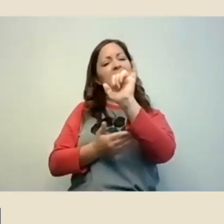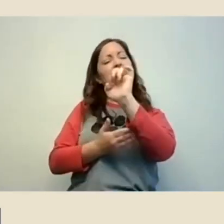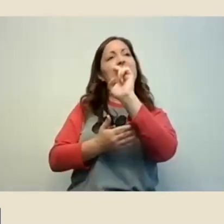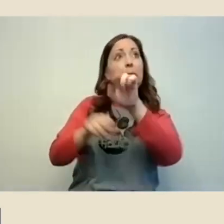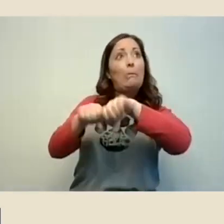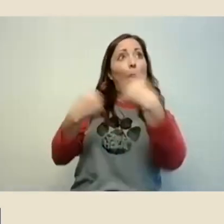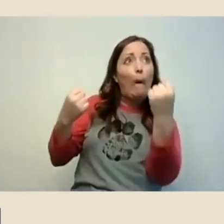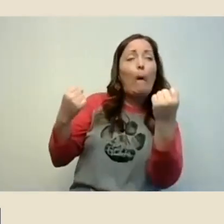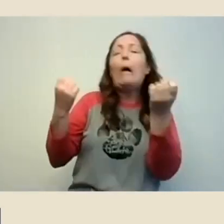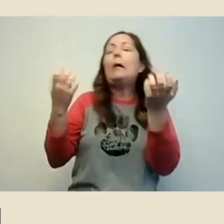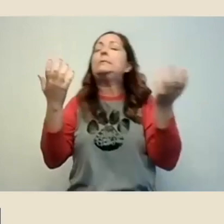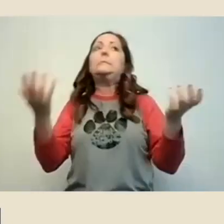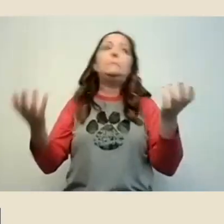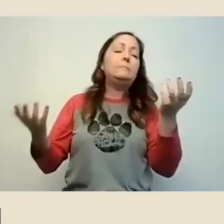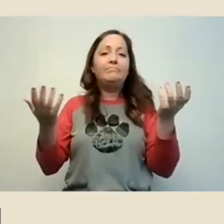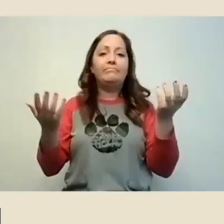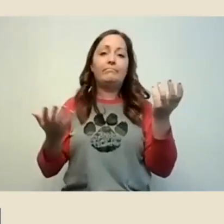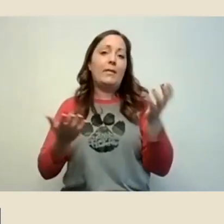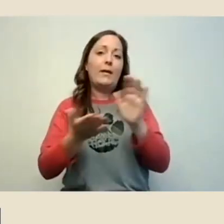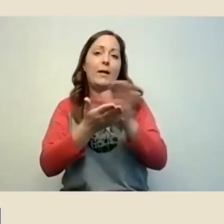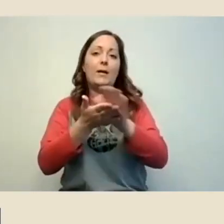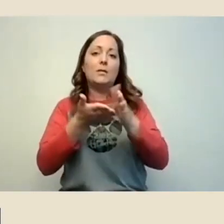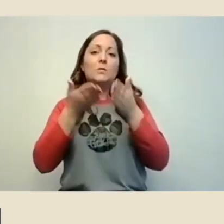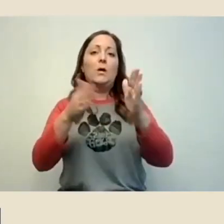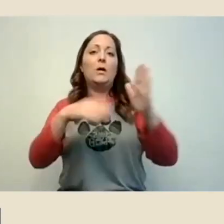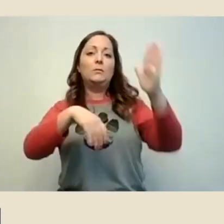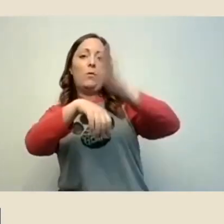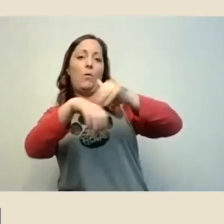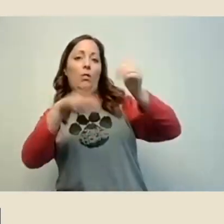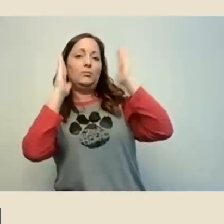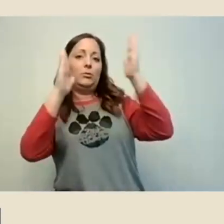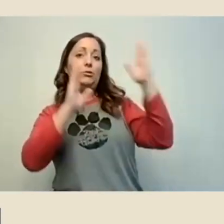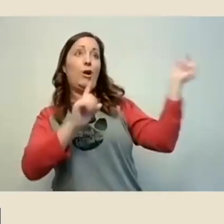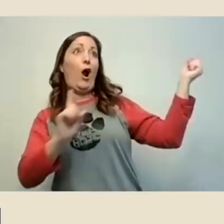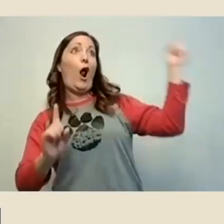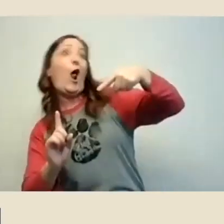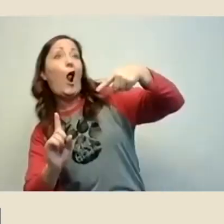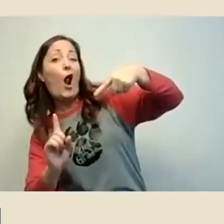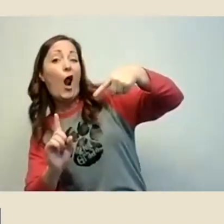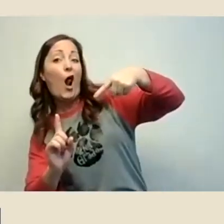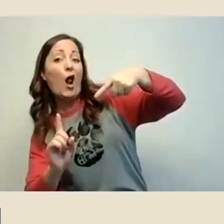you can tag them and ask them to post